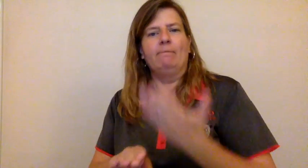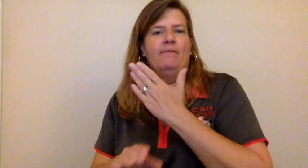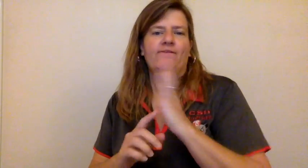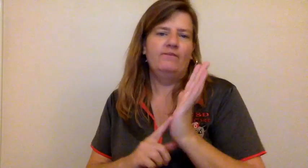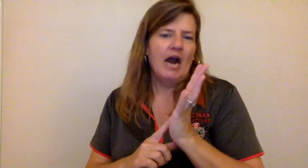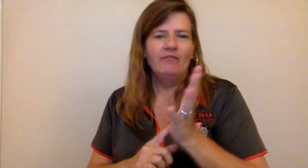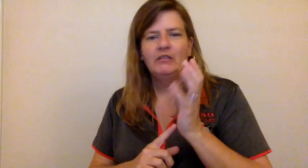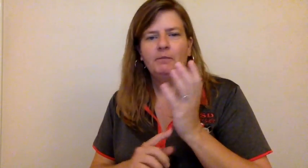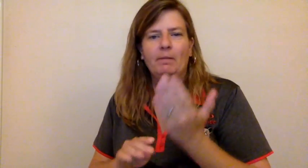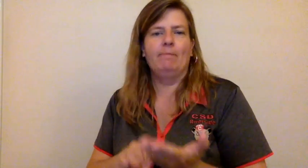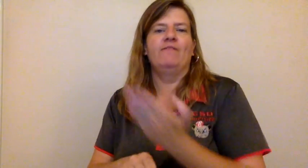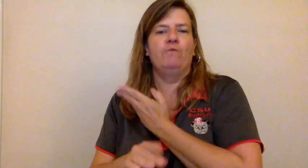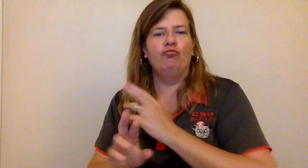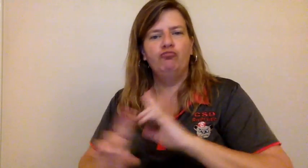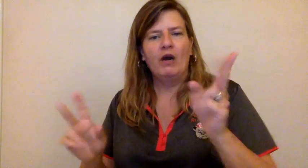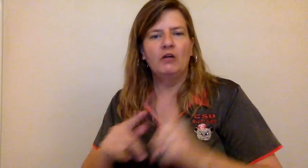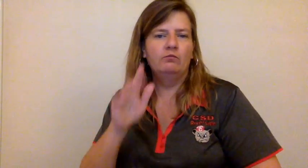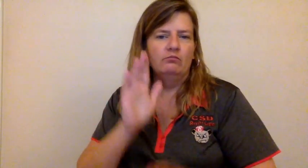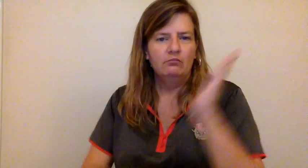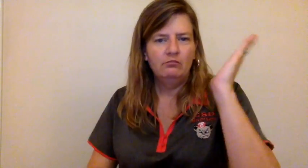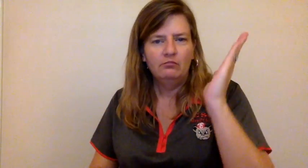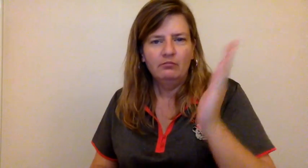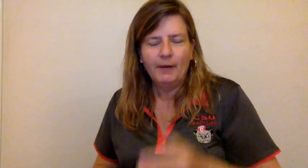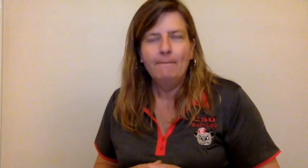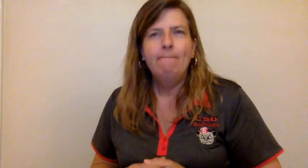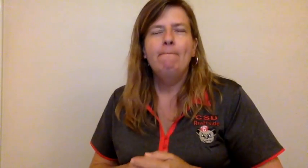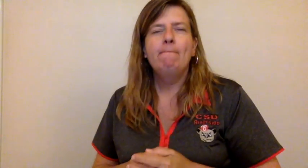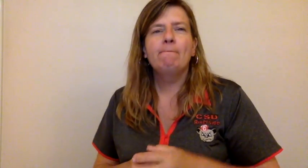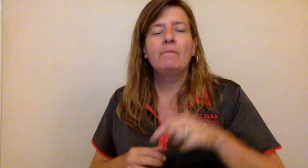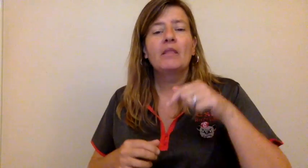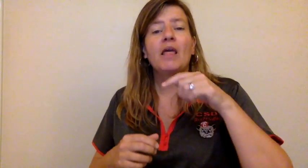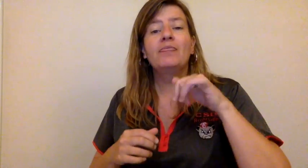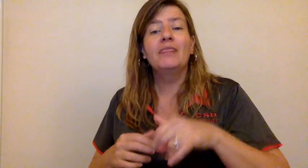In every way they need to be 5 minutes before it's time to go.